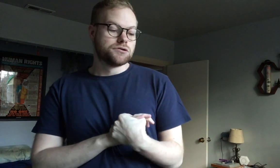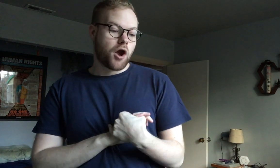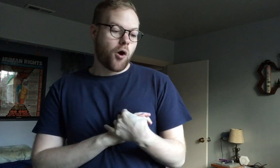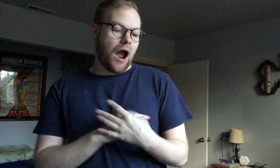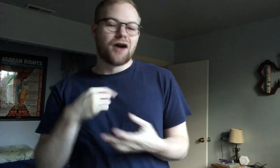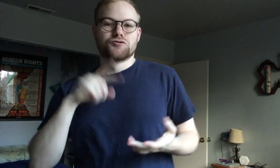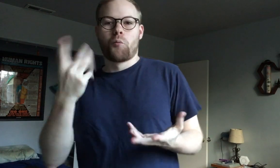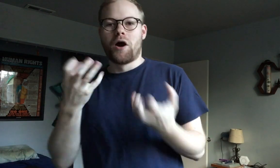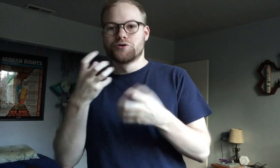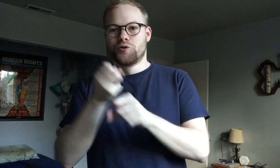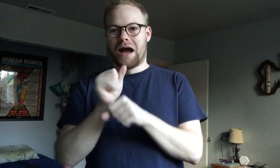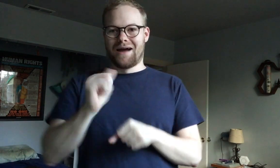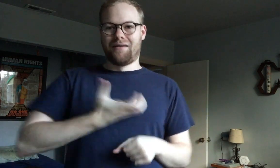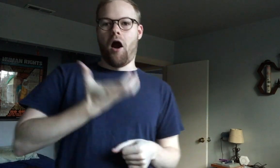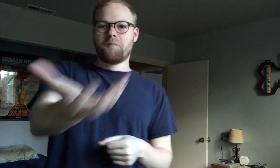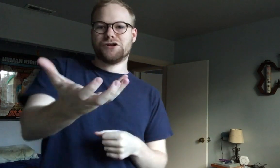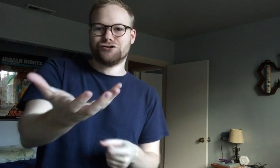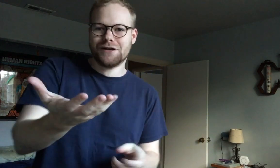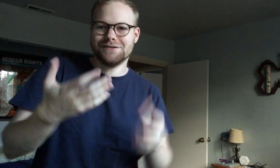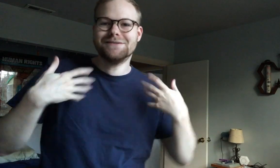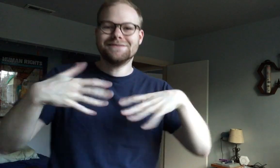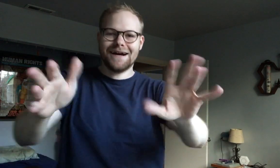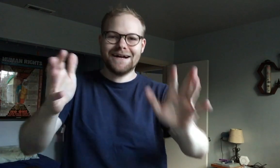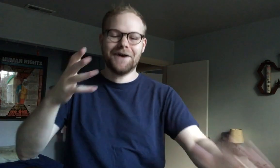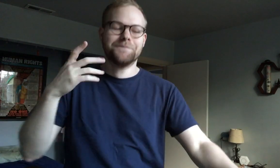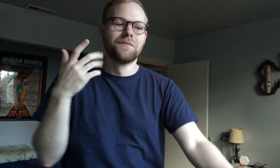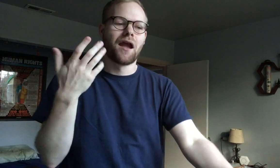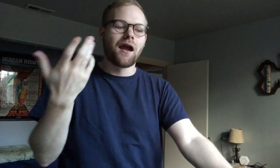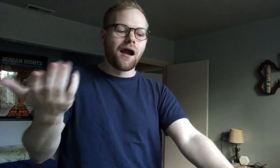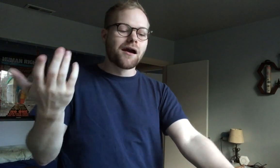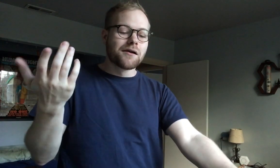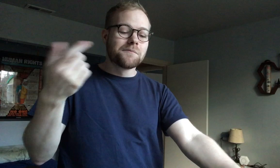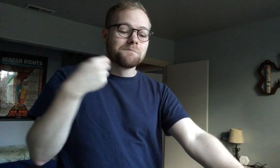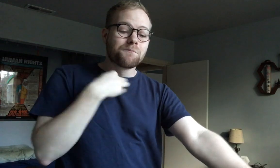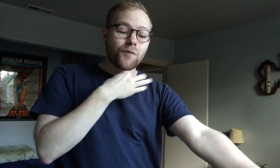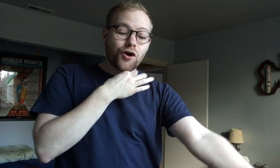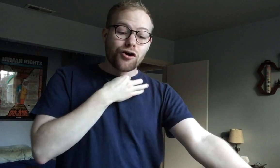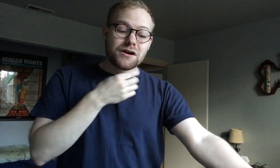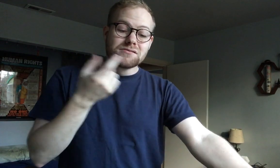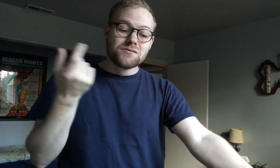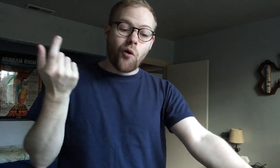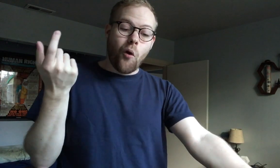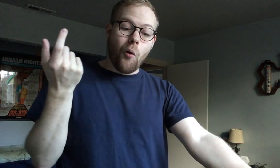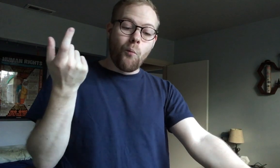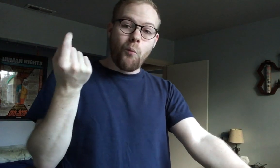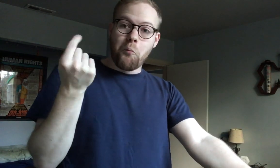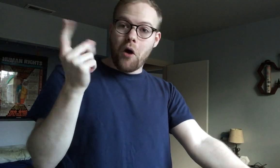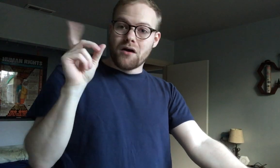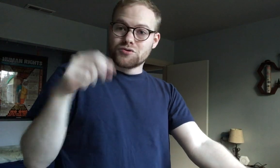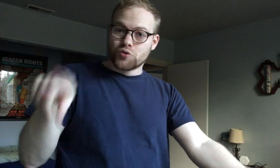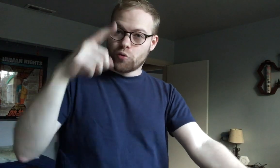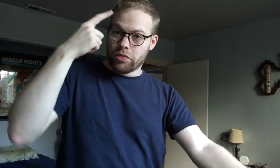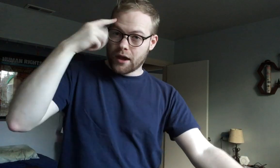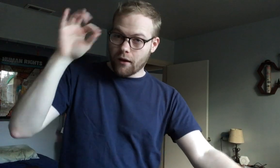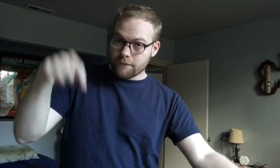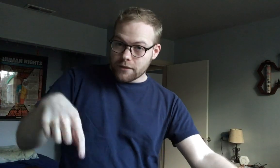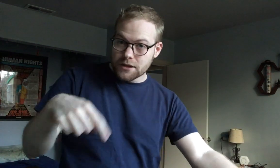So… I just wanted to get that off my chest. Um… I’m curious, what do you think of this?